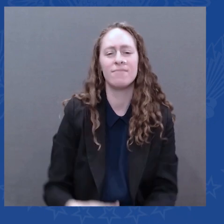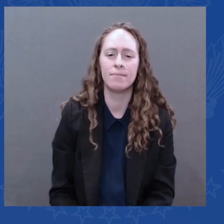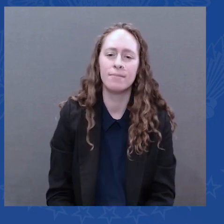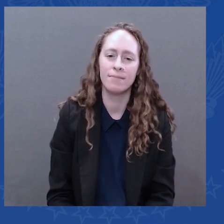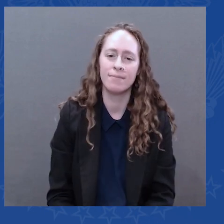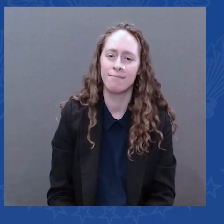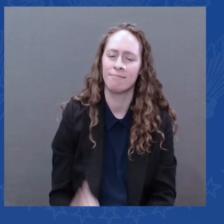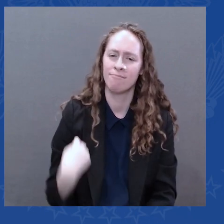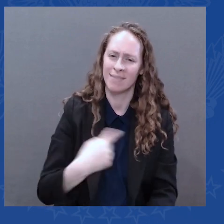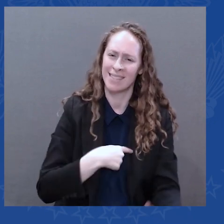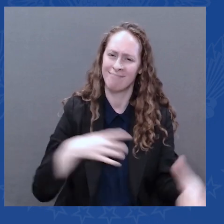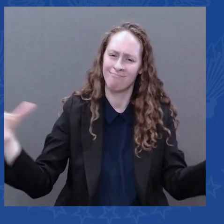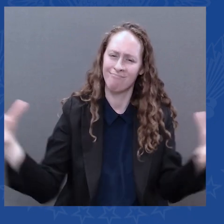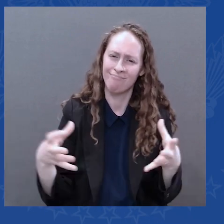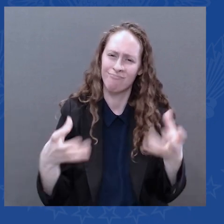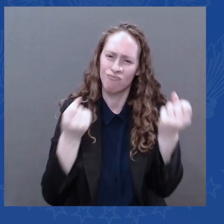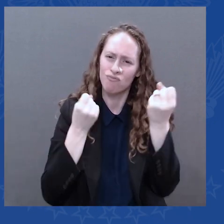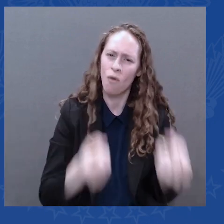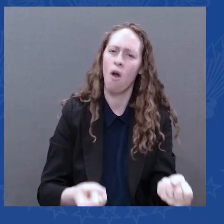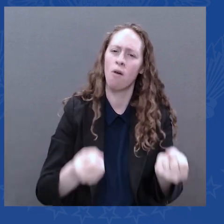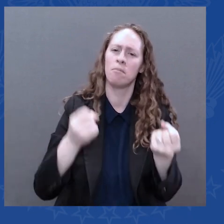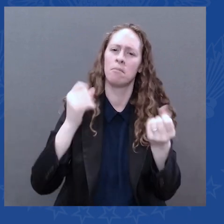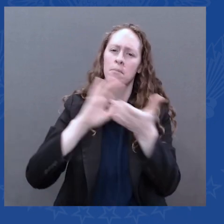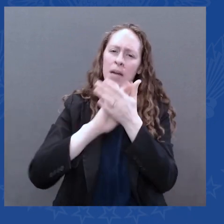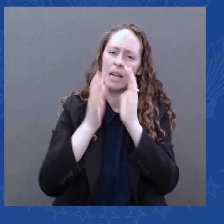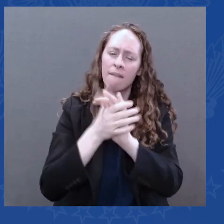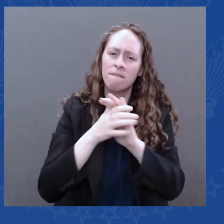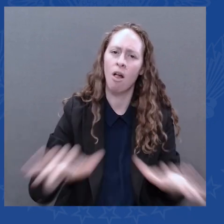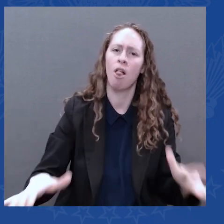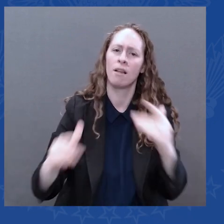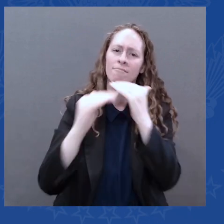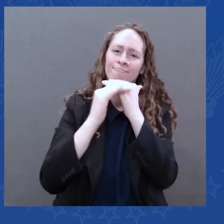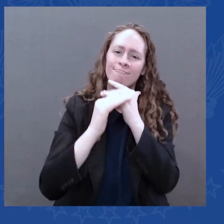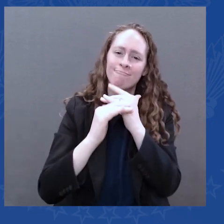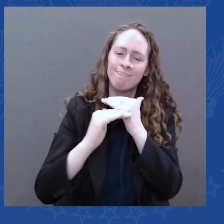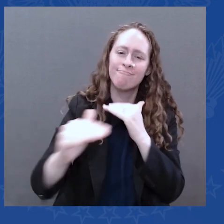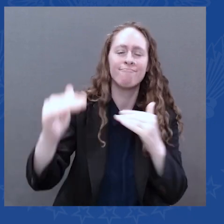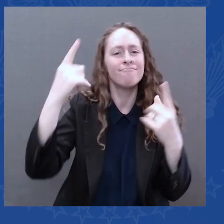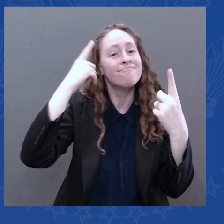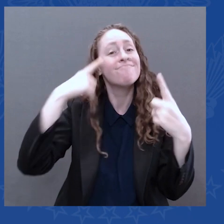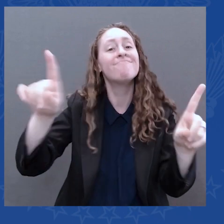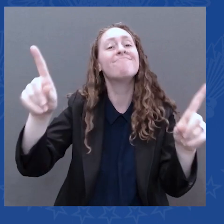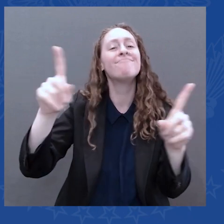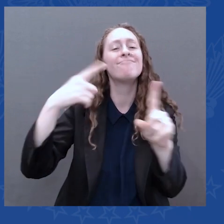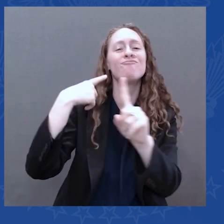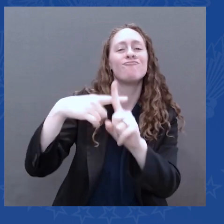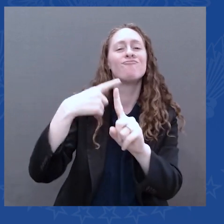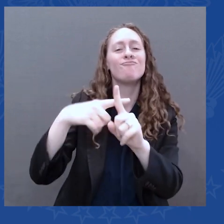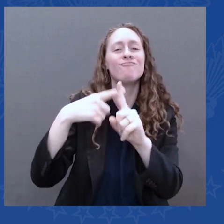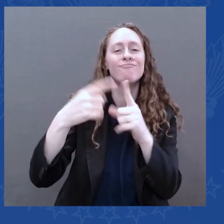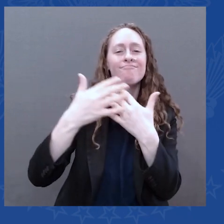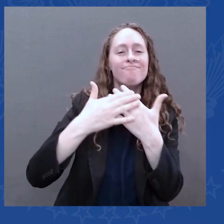and sustainable future. And I know we will succeed. Thank you very much. President Biden: Thank you.